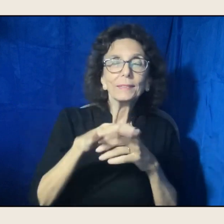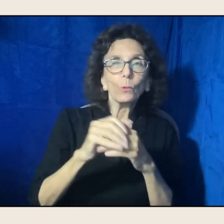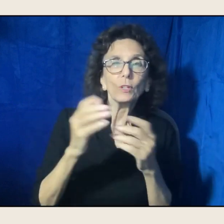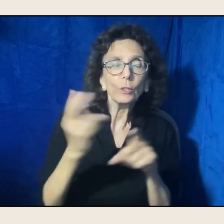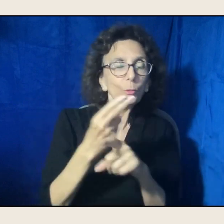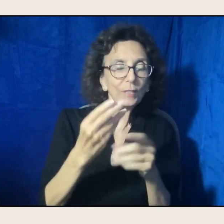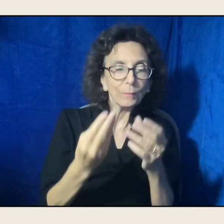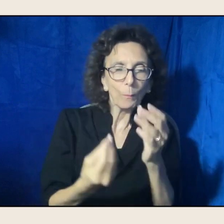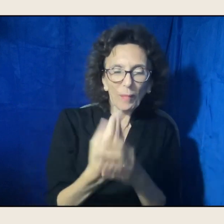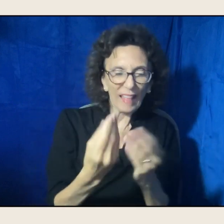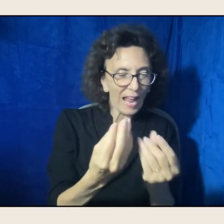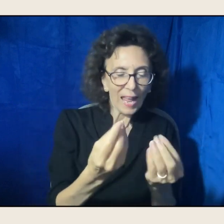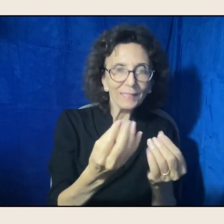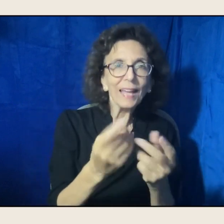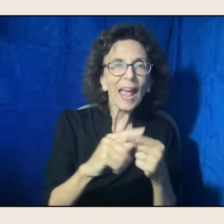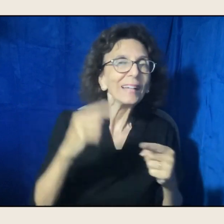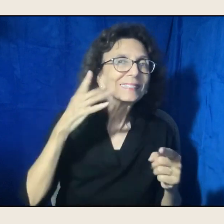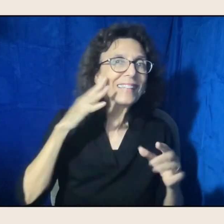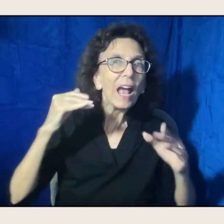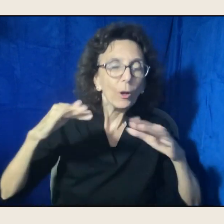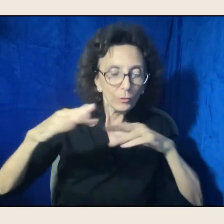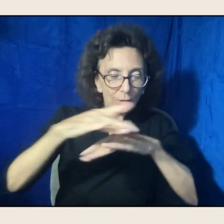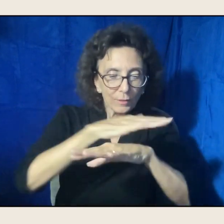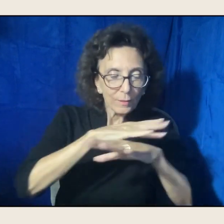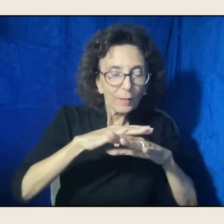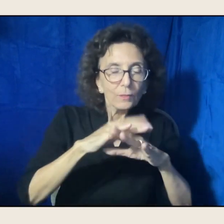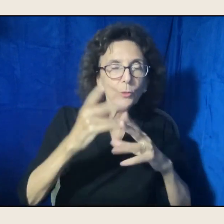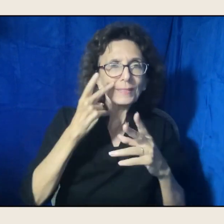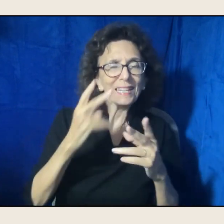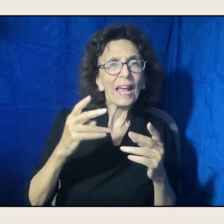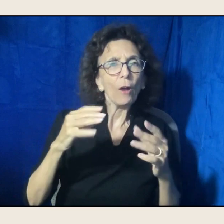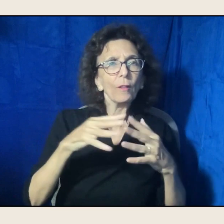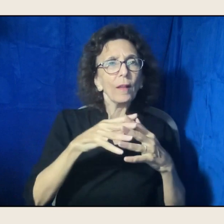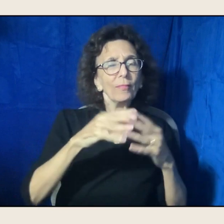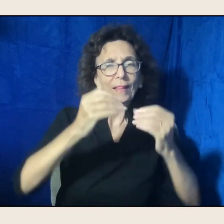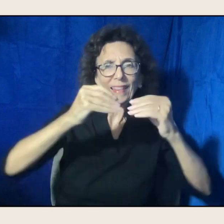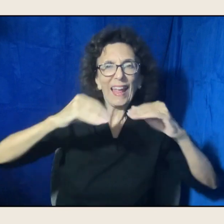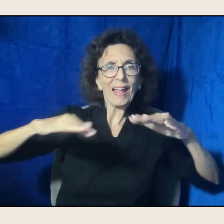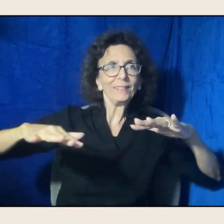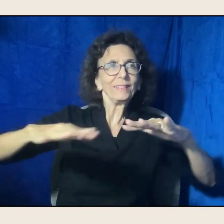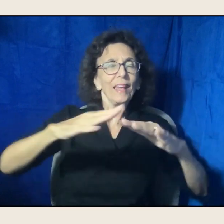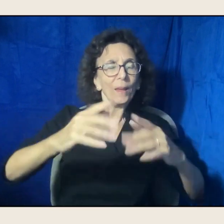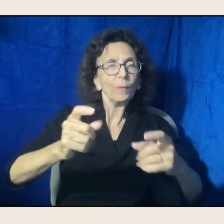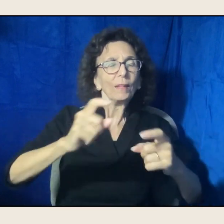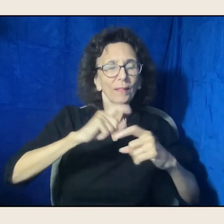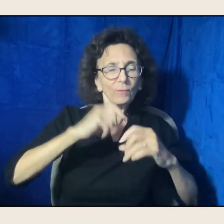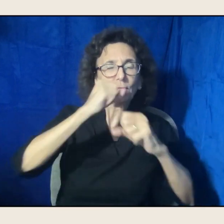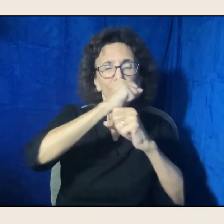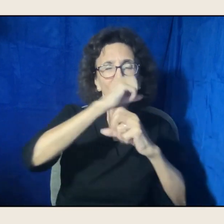that explore how the American landscape contributes to our idea of Americana and the social relationships